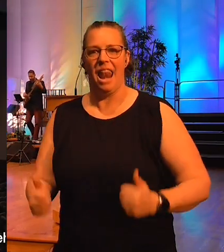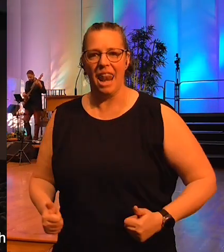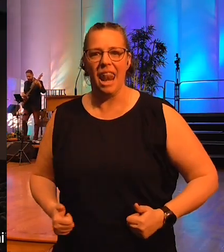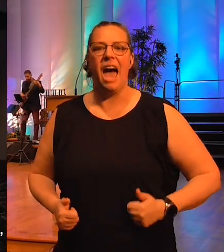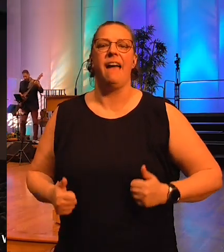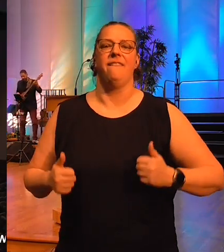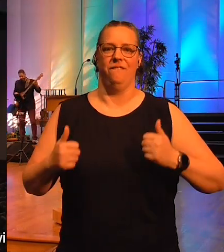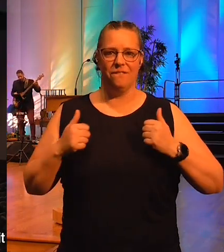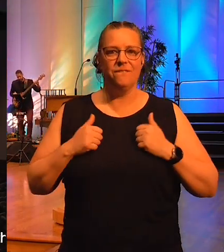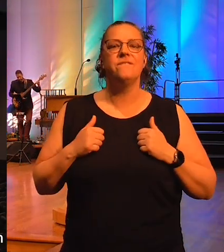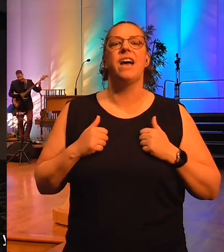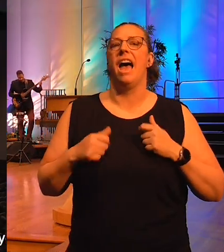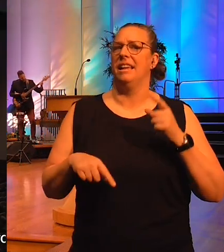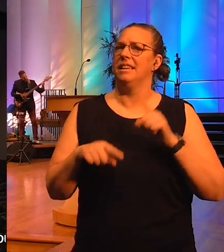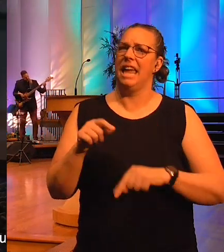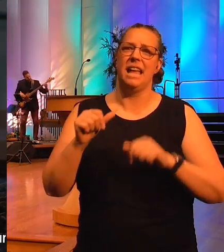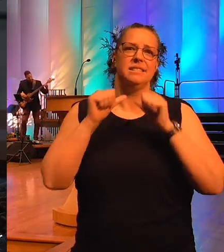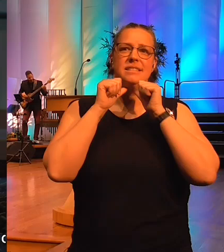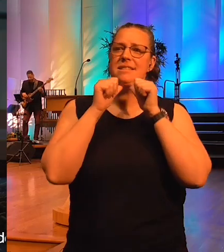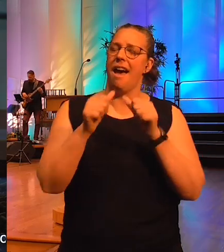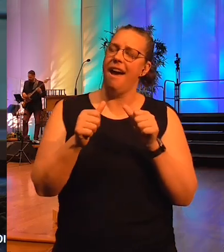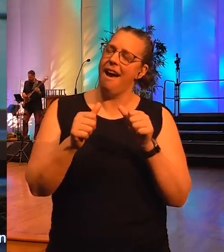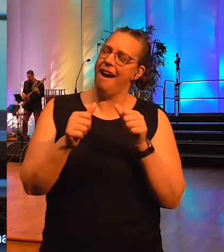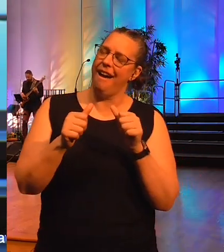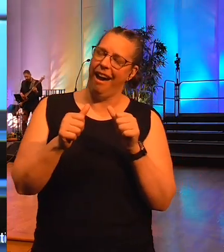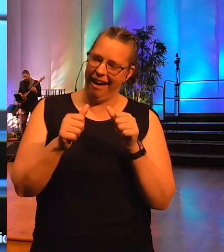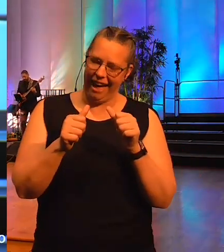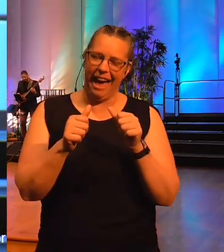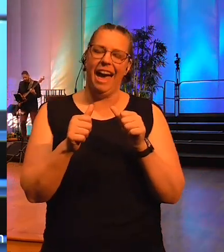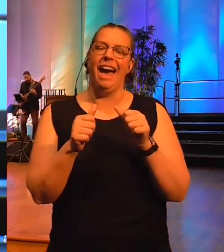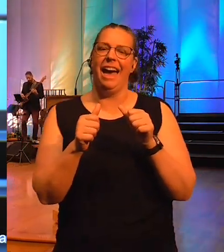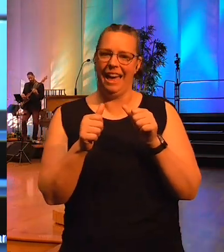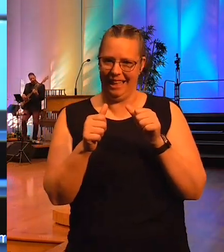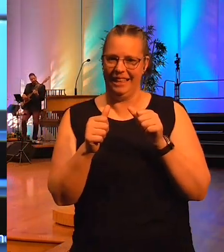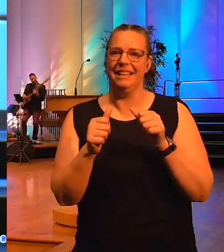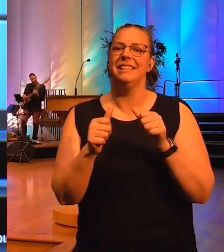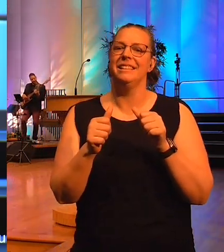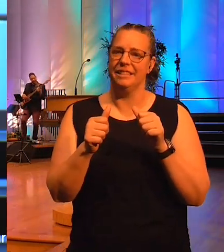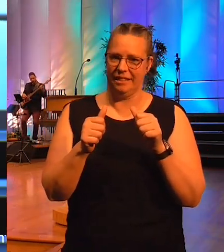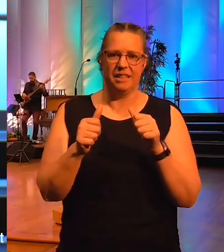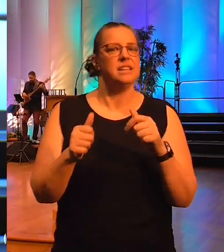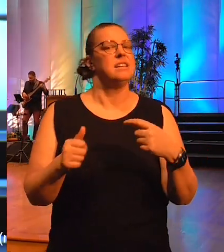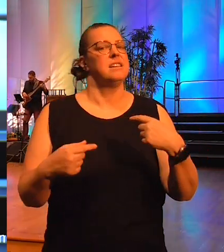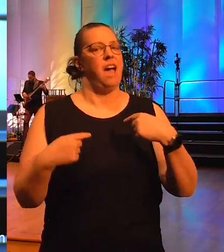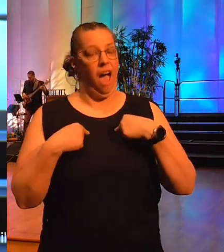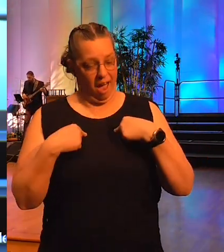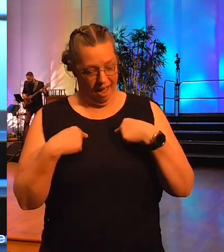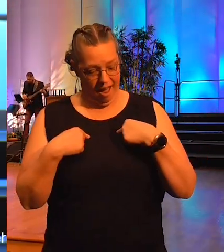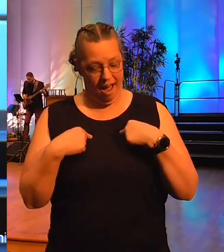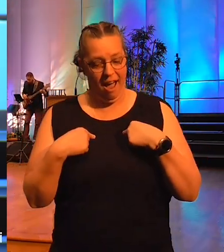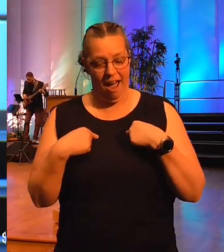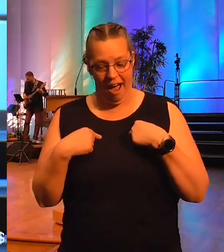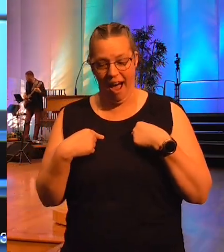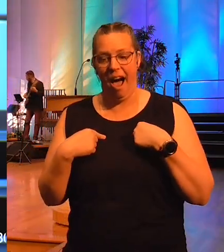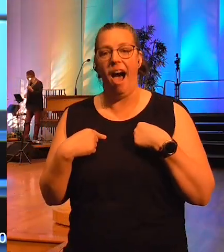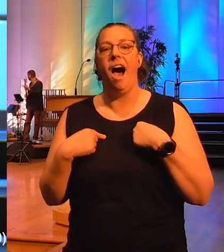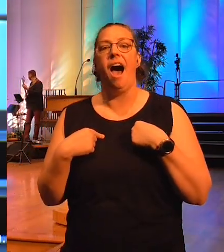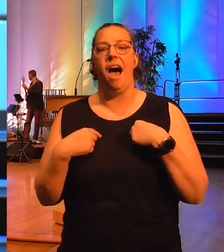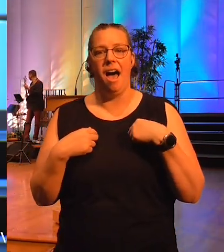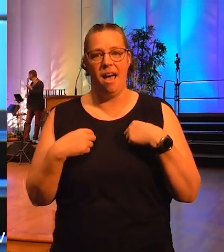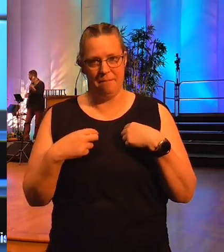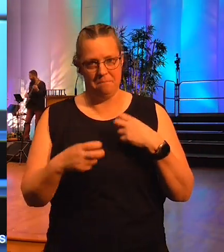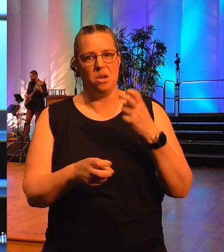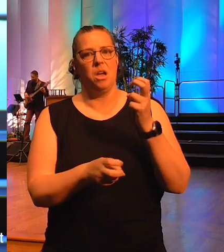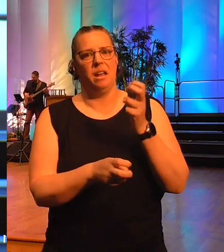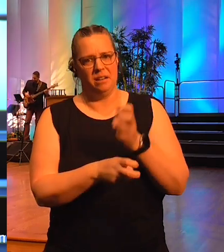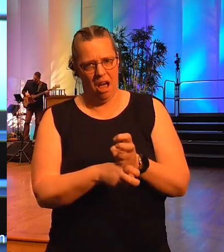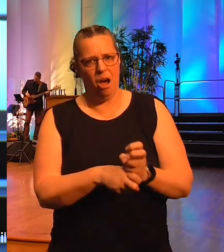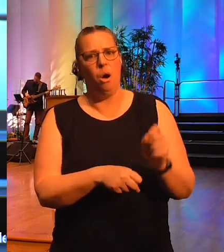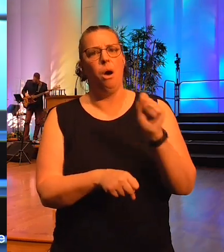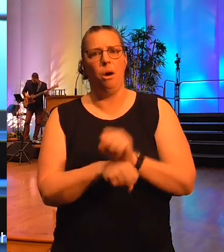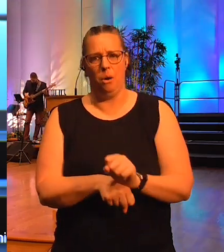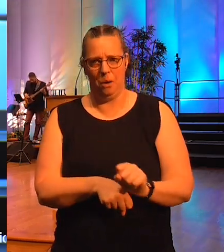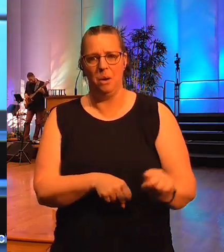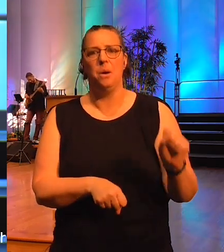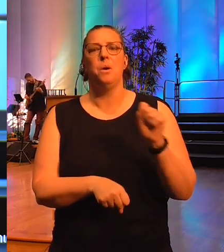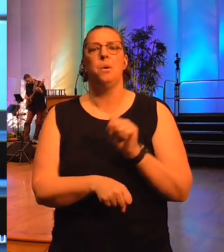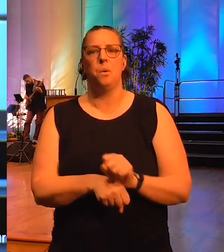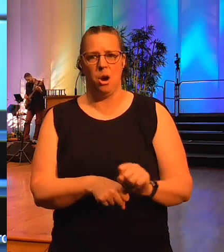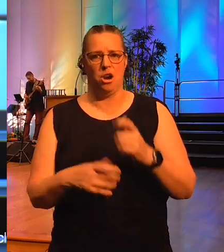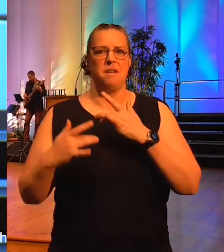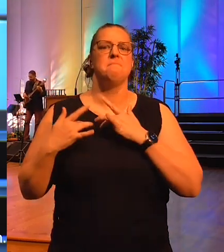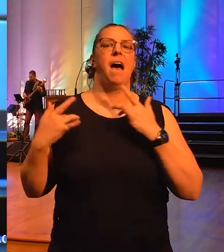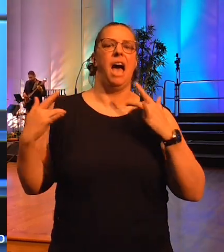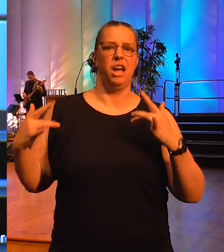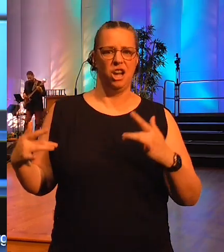and I can't deny it I thought it quitting baby but my heart won't bu and if there's nothing shaking